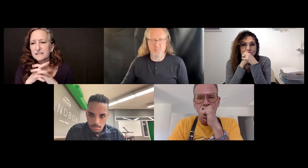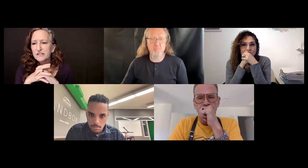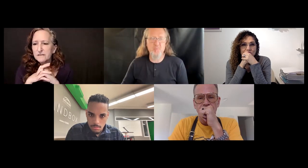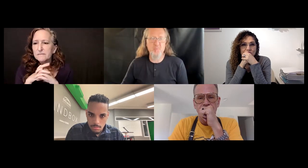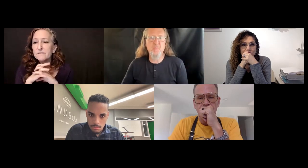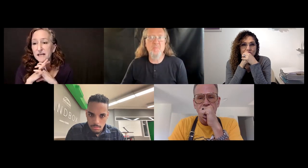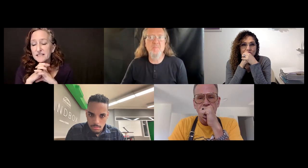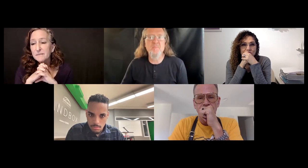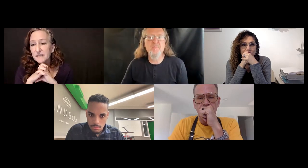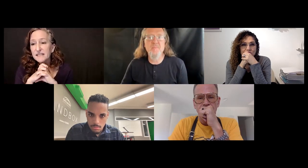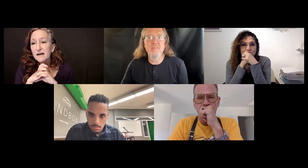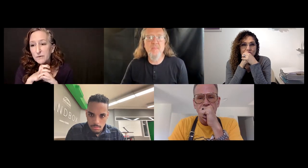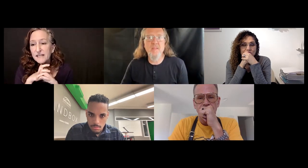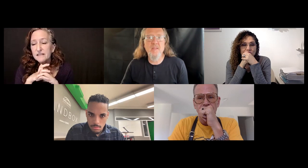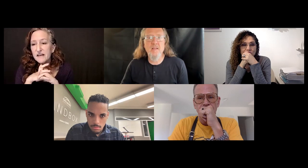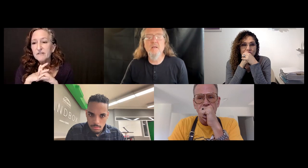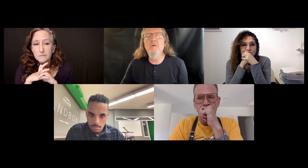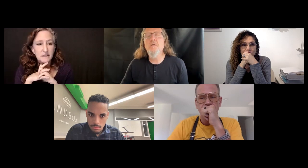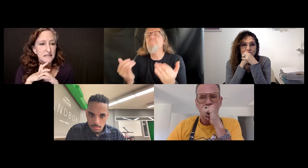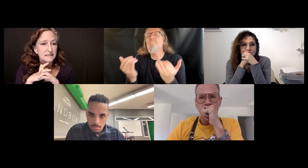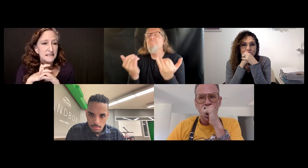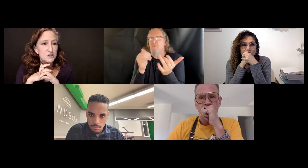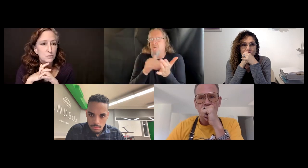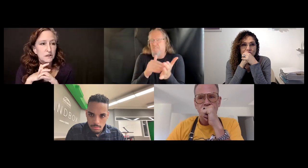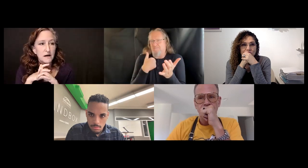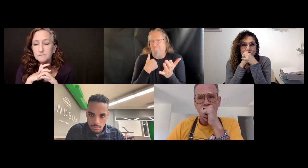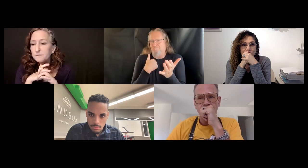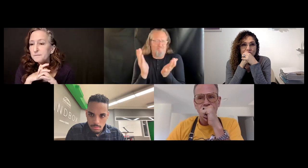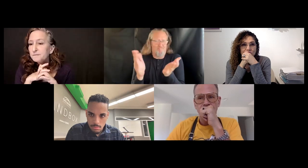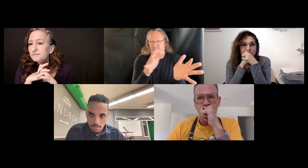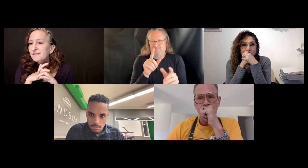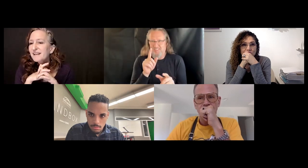That is something that we in the deaf community need to work on.